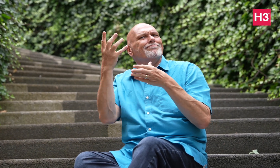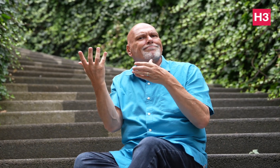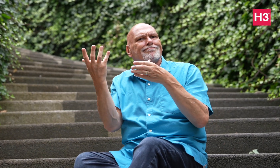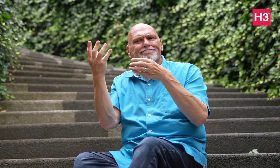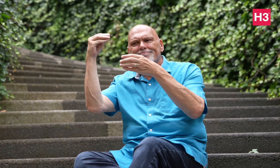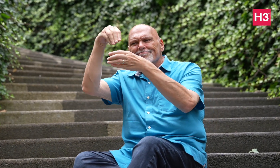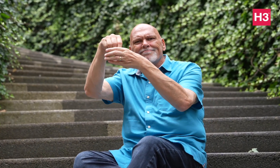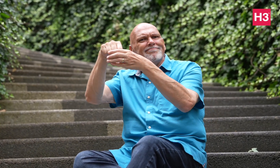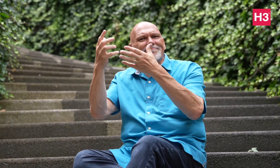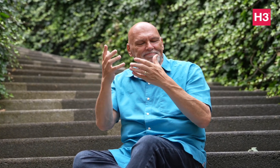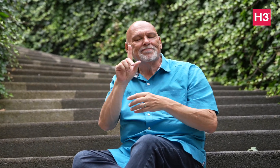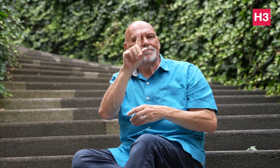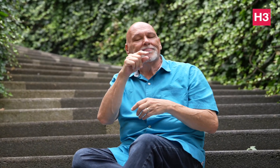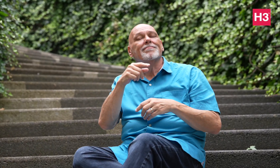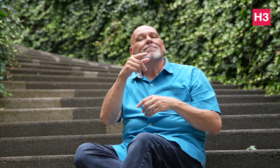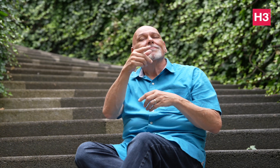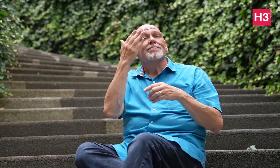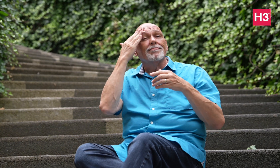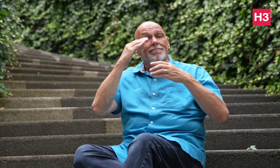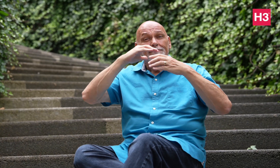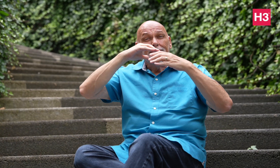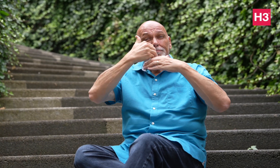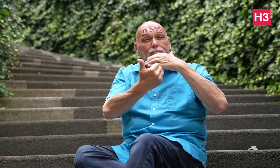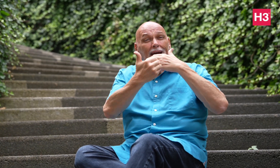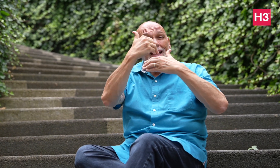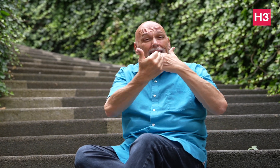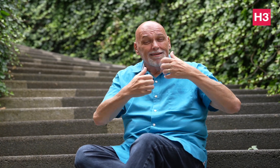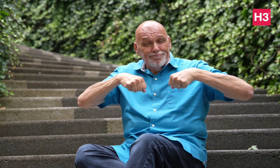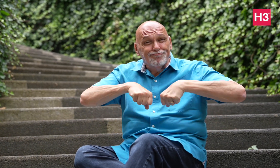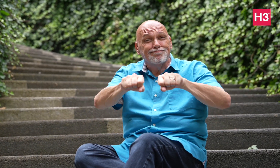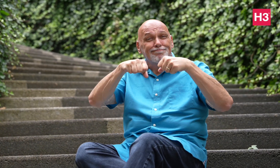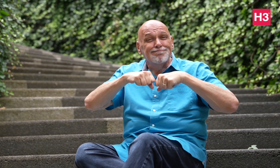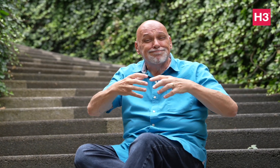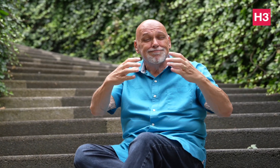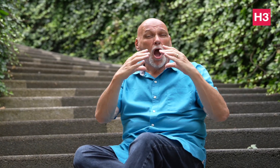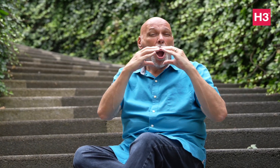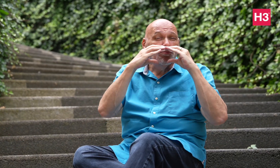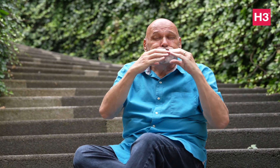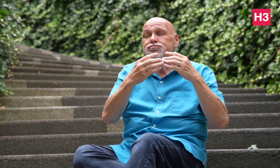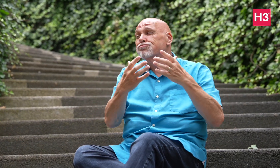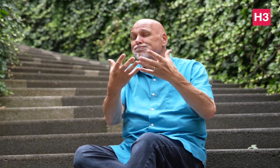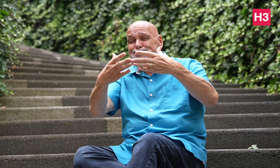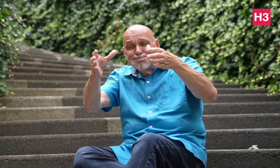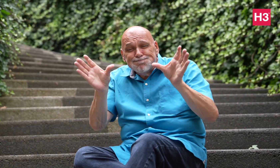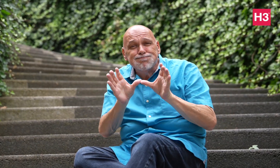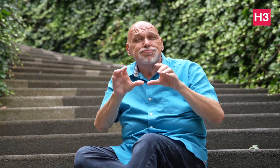Traditionally, leftover dough from bakeries was repurposed